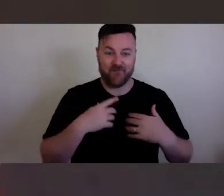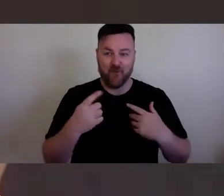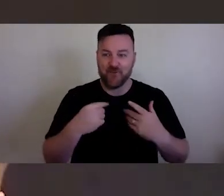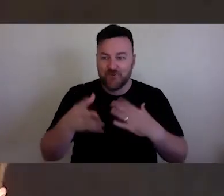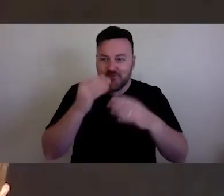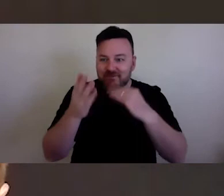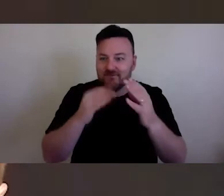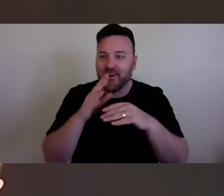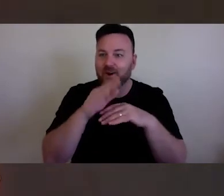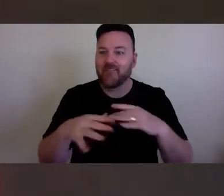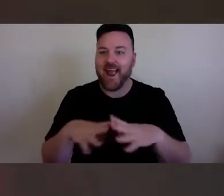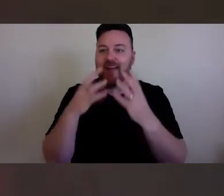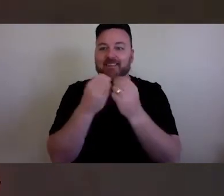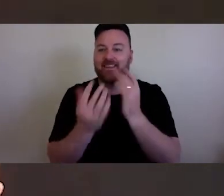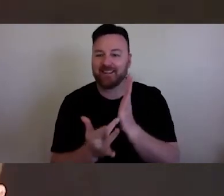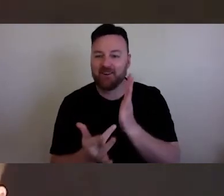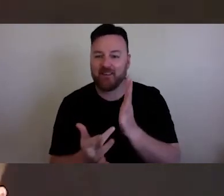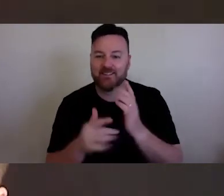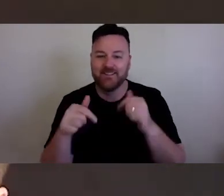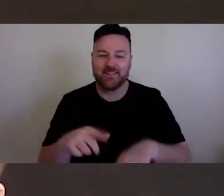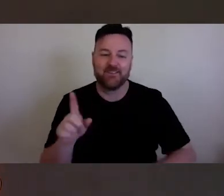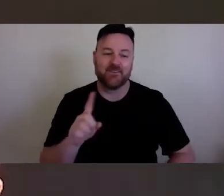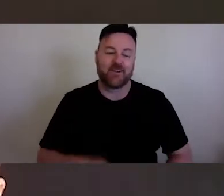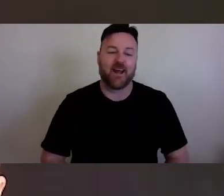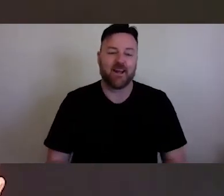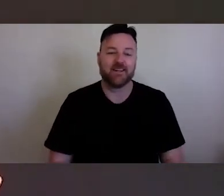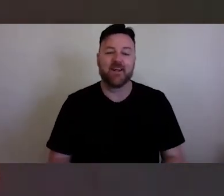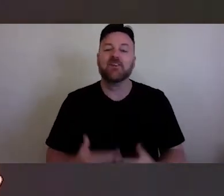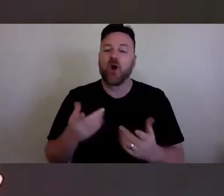about all things tech. So let me quickly introduce you to Brad. Brad